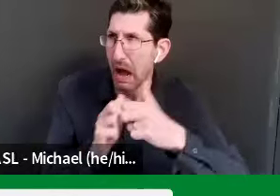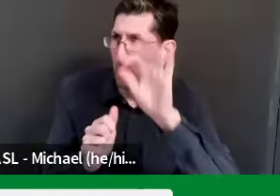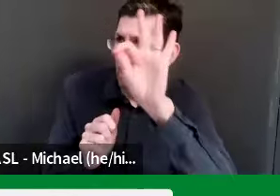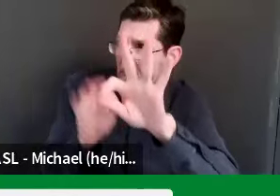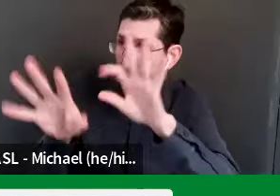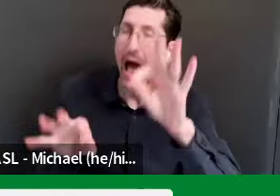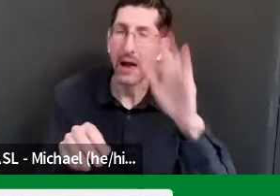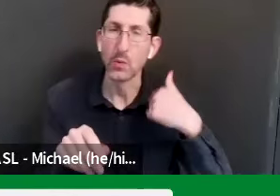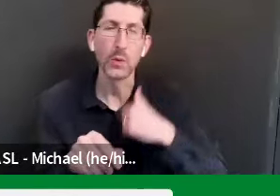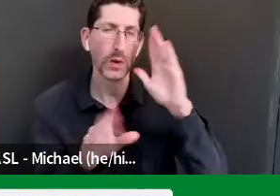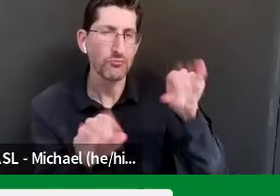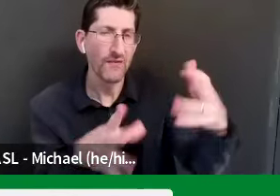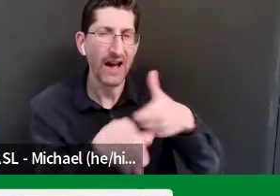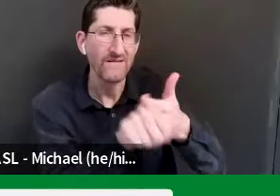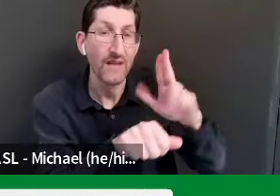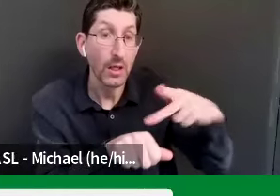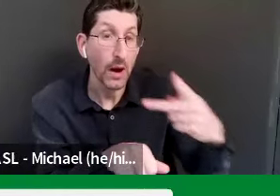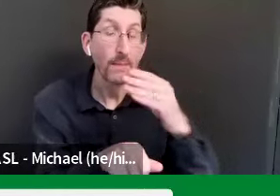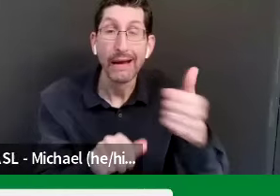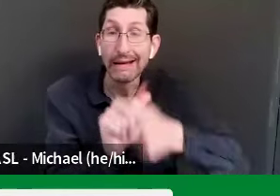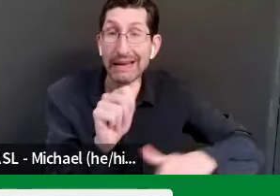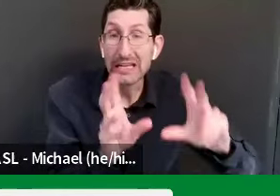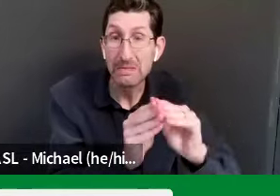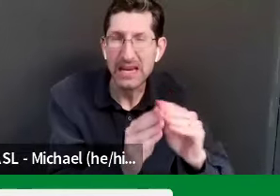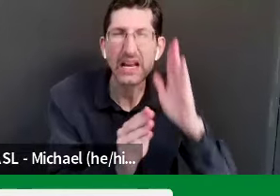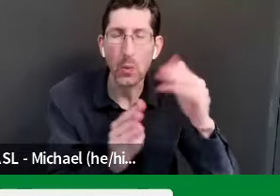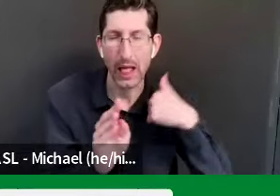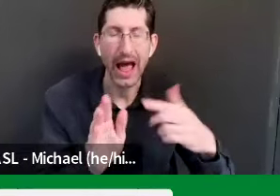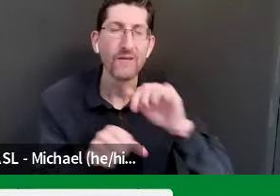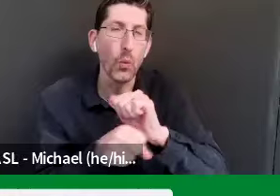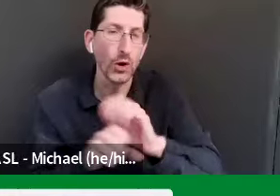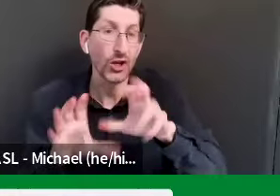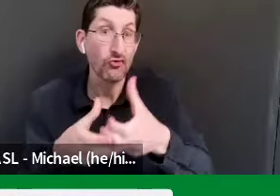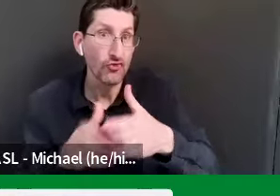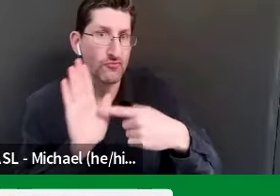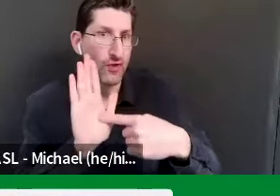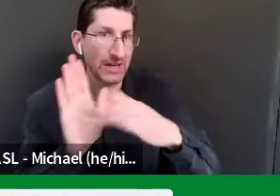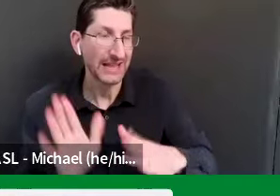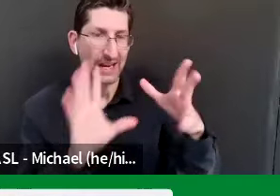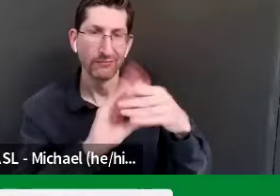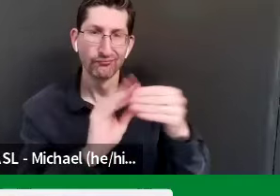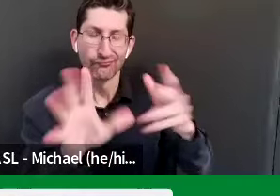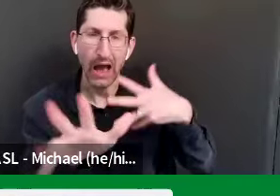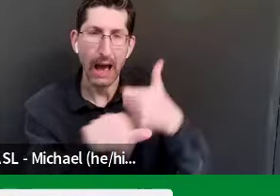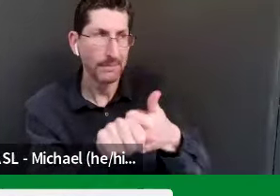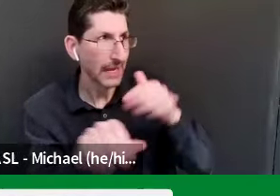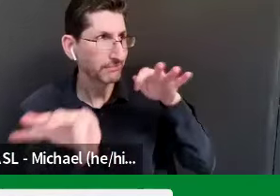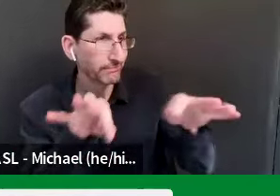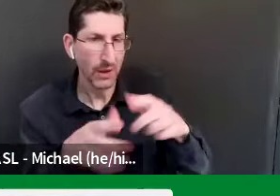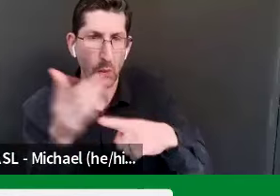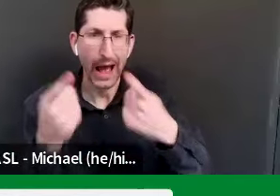CAN BE THE PLACE WHERE CONCERNS OR ISSUES ARE RAISED AND ENSURE APPROPRIATE FOLLOW-UP.